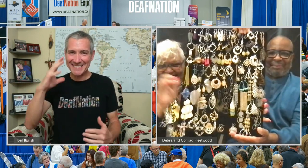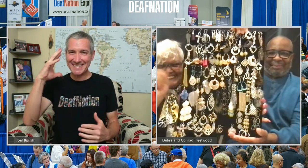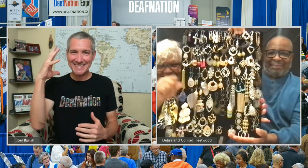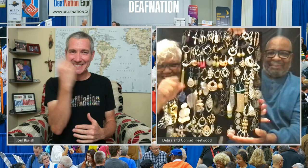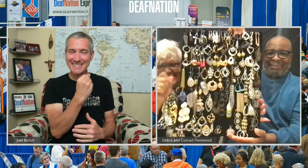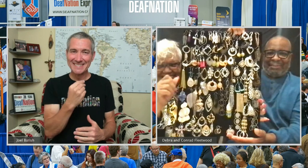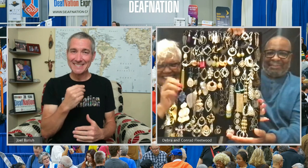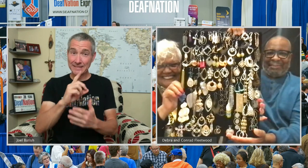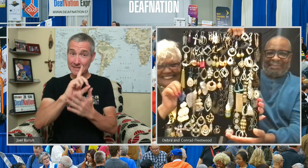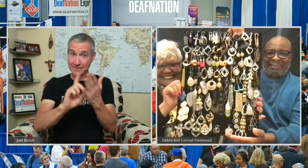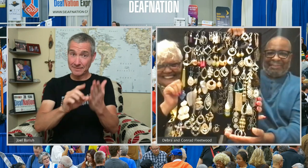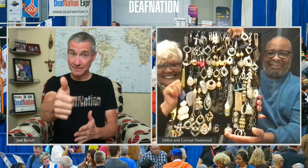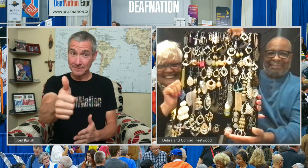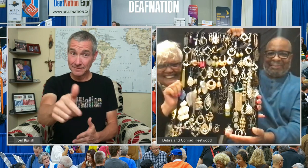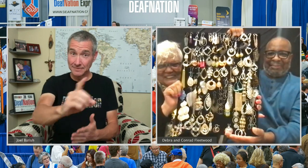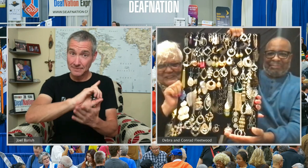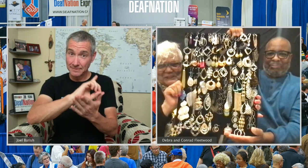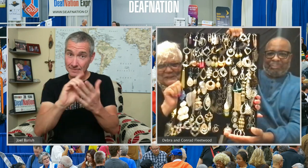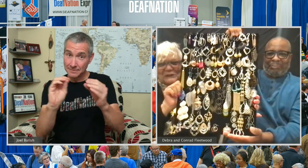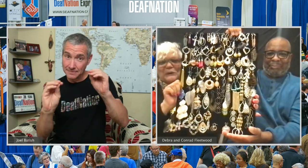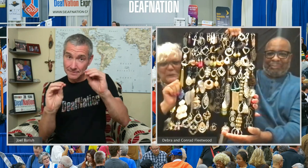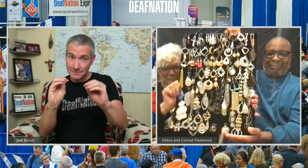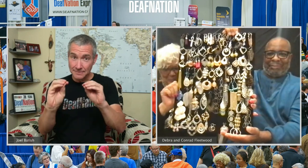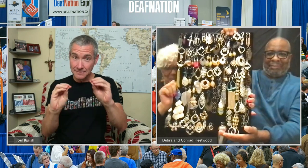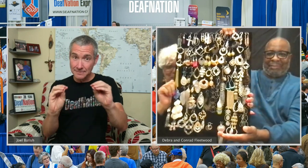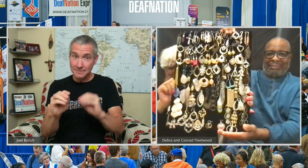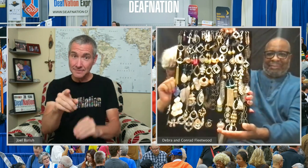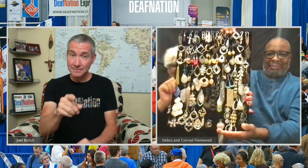Beautiful! Did you design and make these yourself?